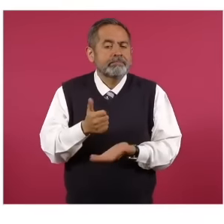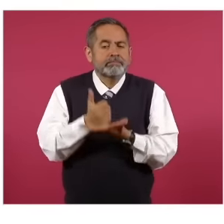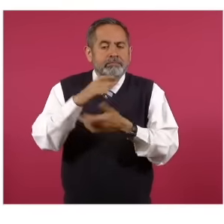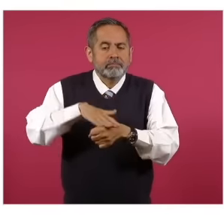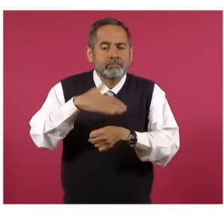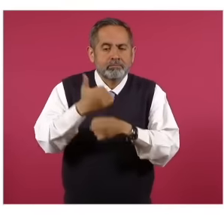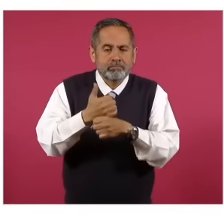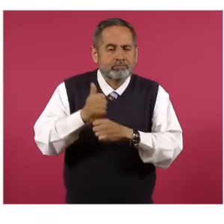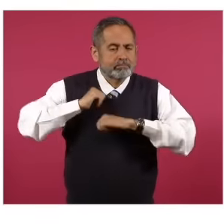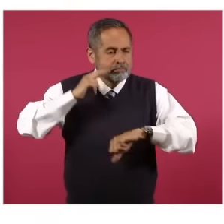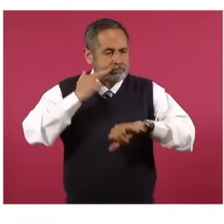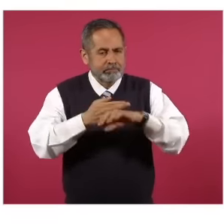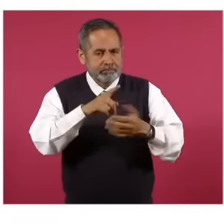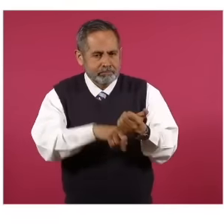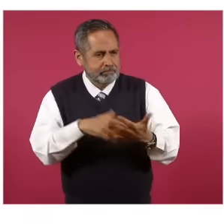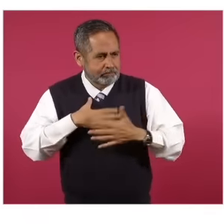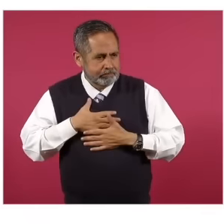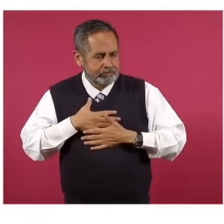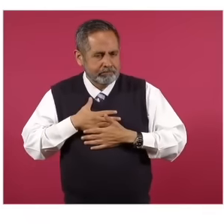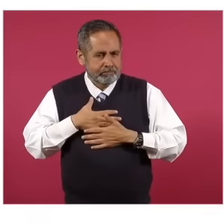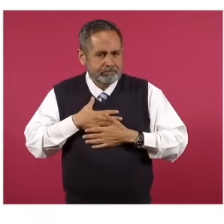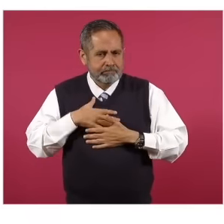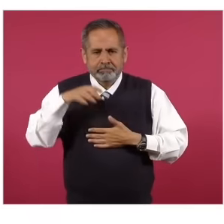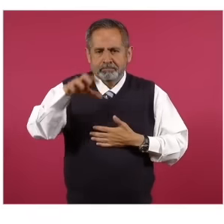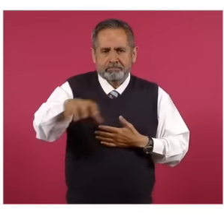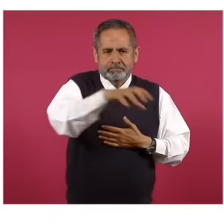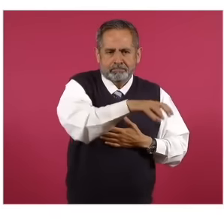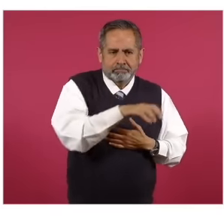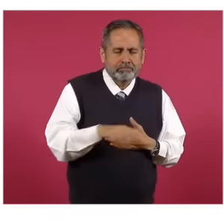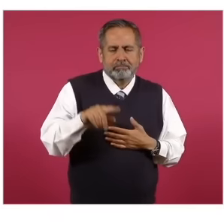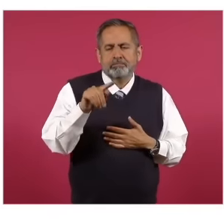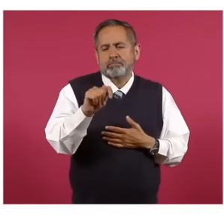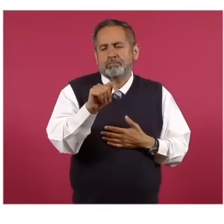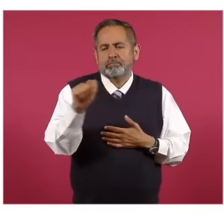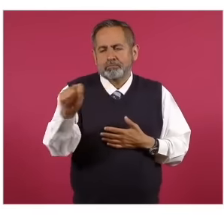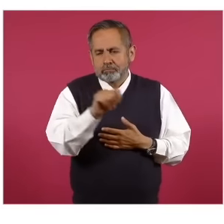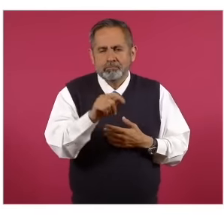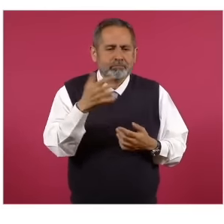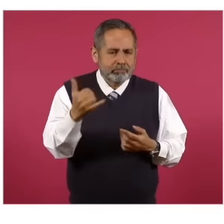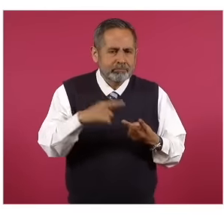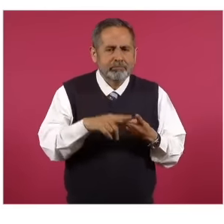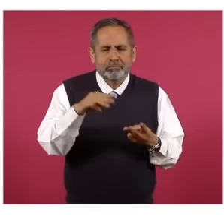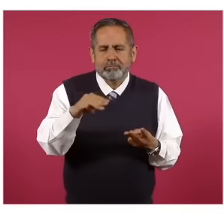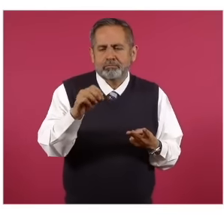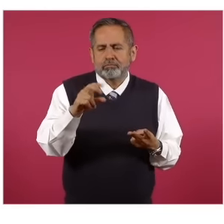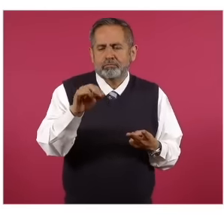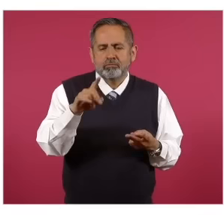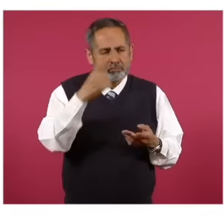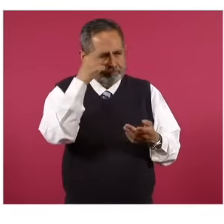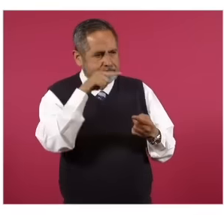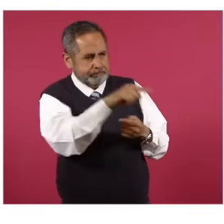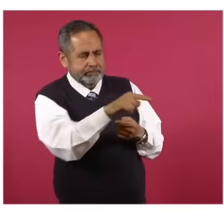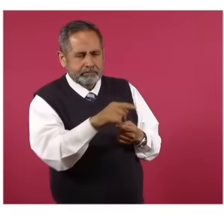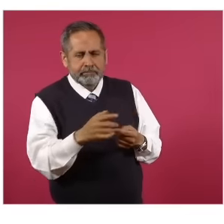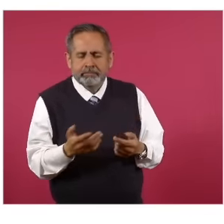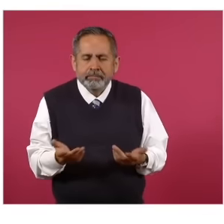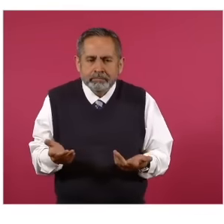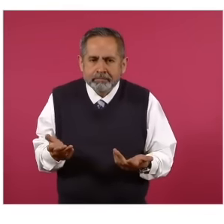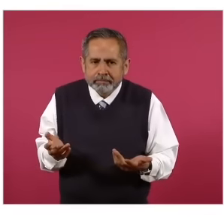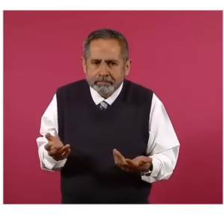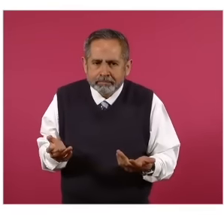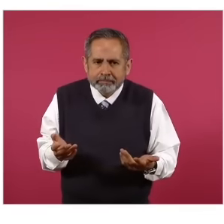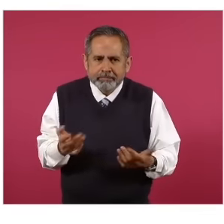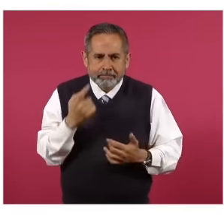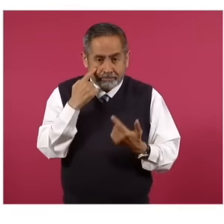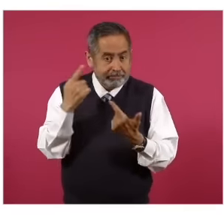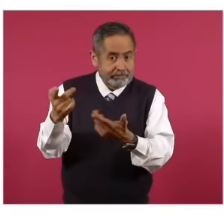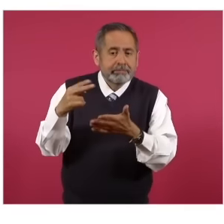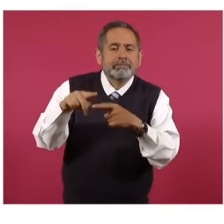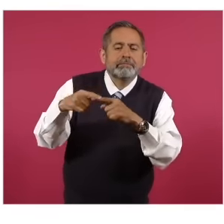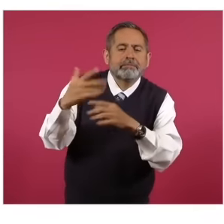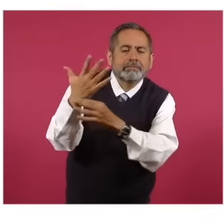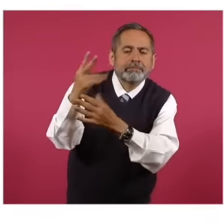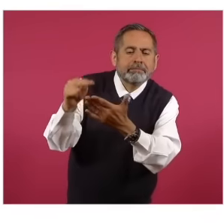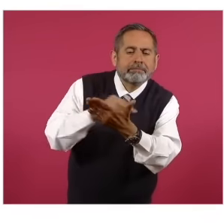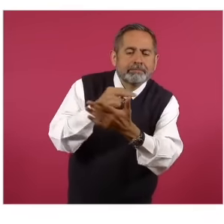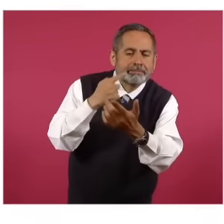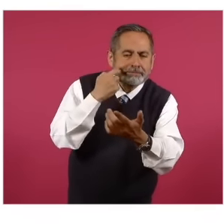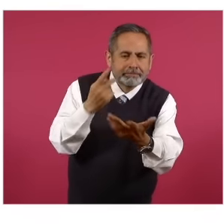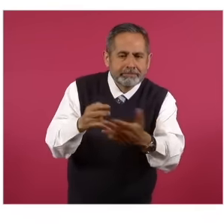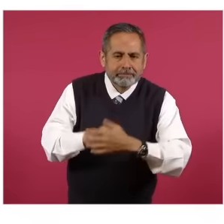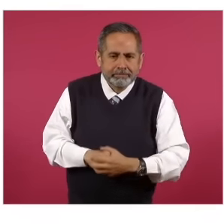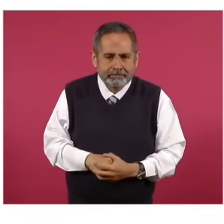federal districts Torreón Monclova Look at the one who complained yesterday about